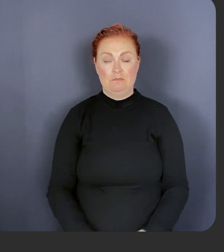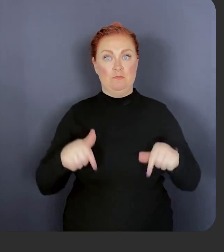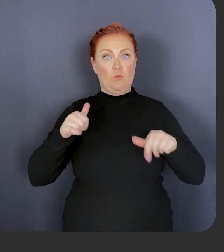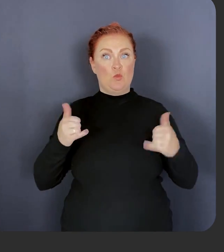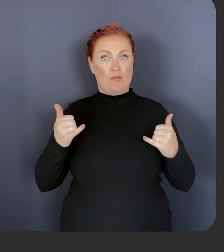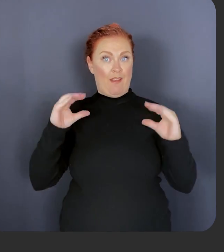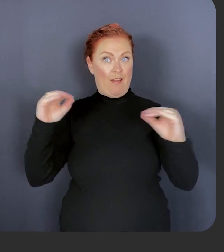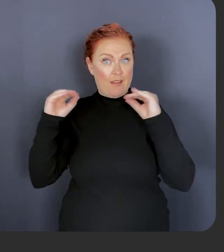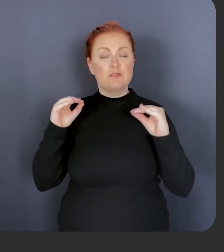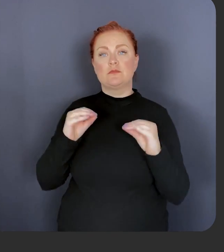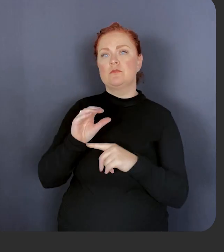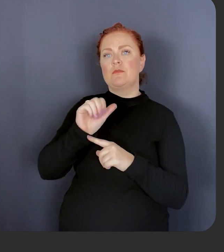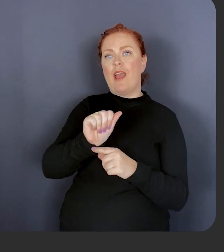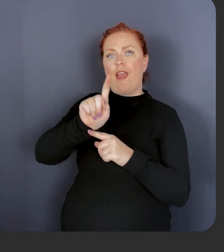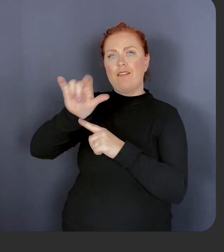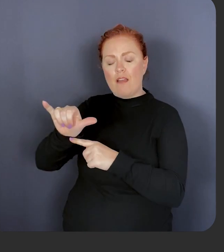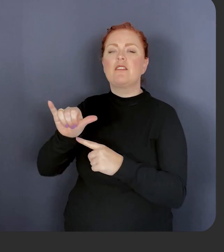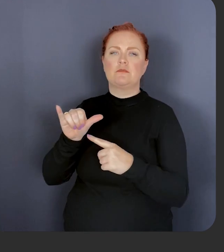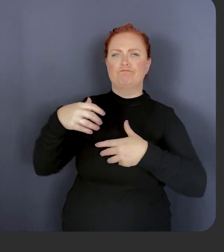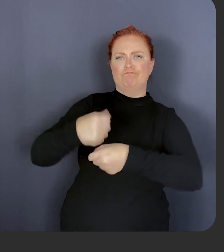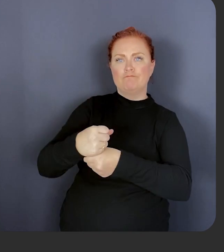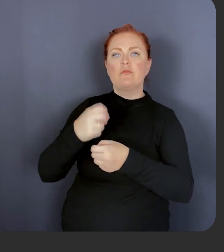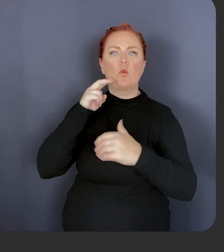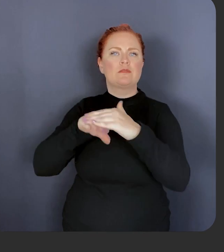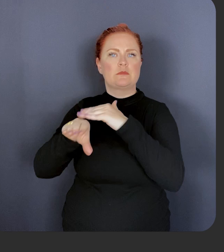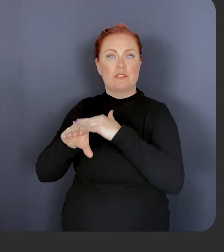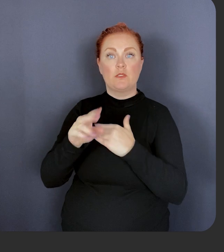In this course, A11Y is shorthand for accessibility.